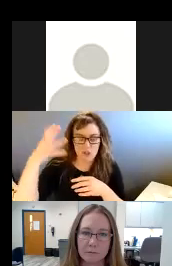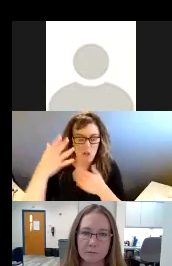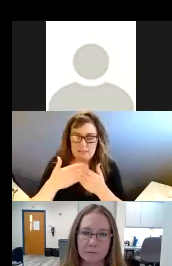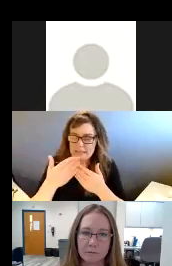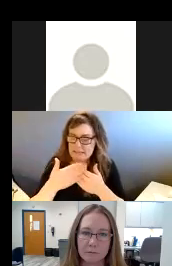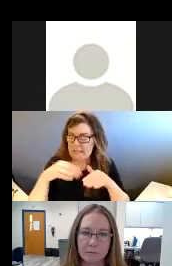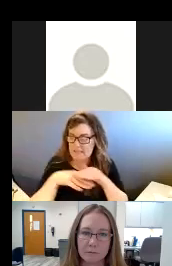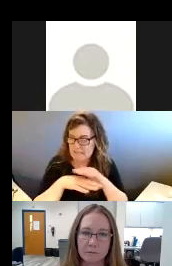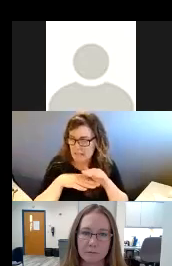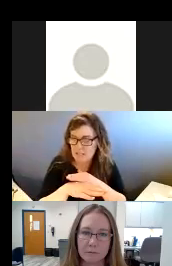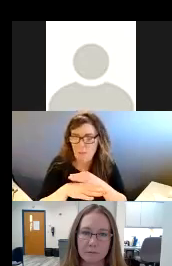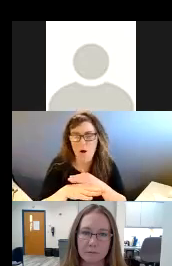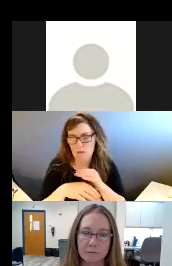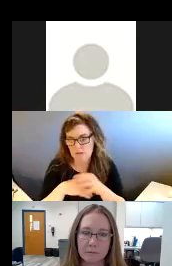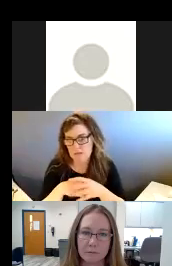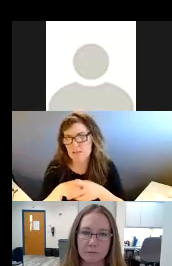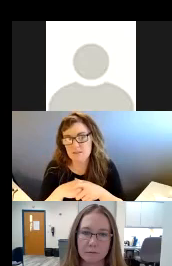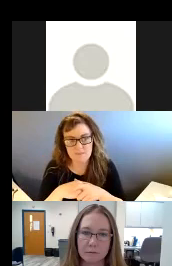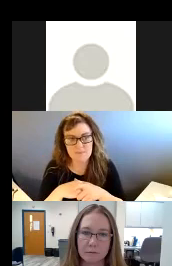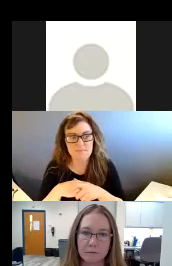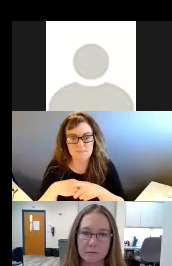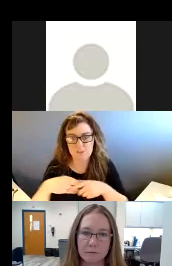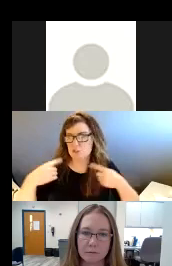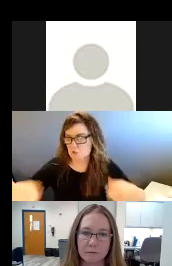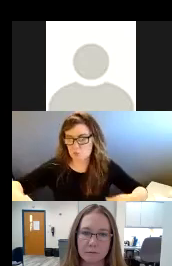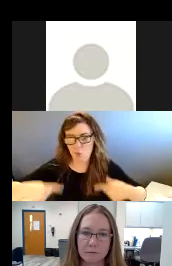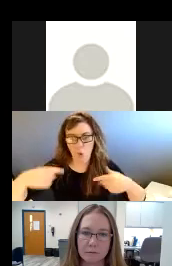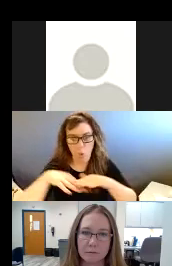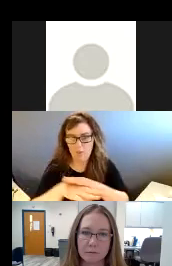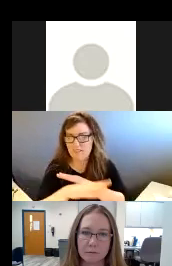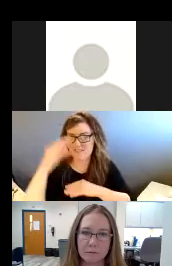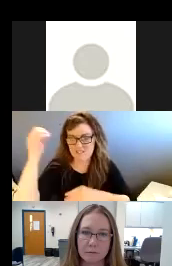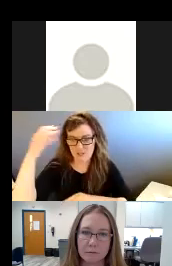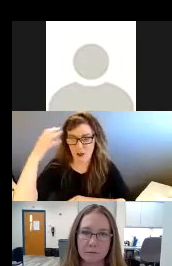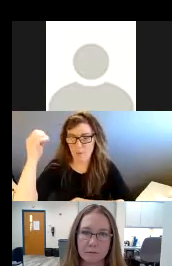FOR HIM, SO THEY PUT THE ROLL-IN SHOWER.